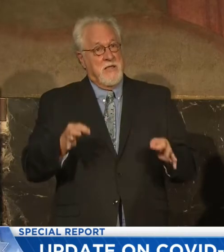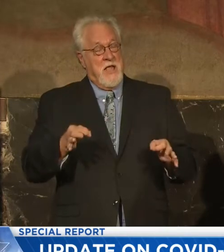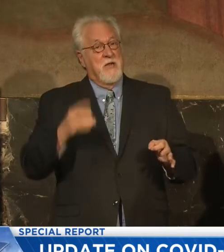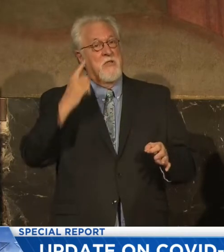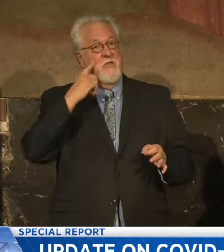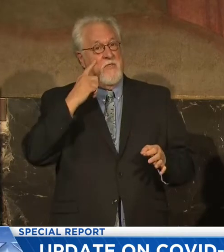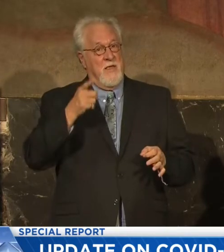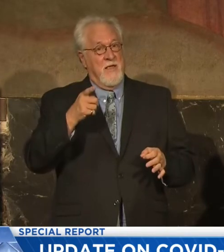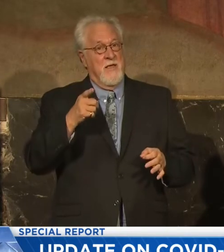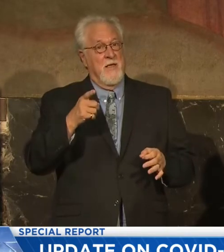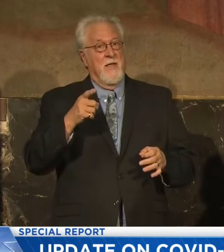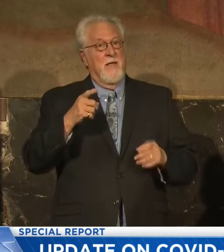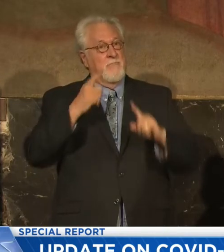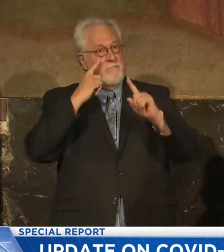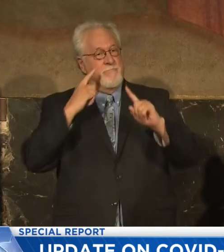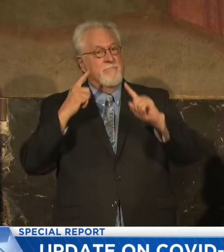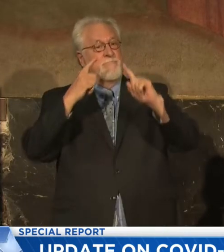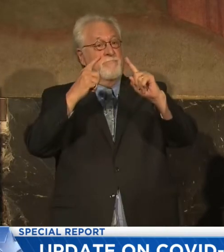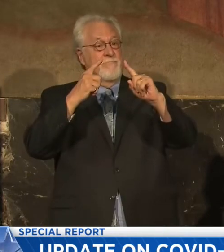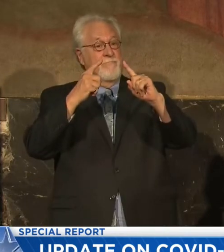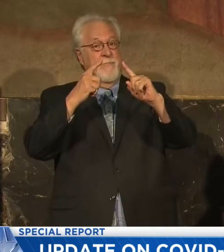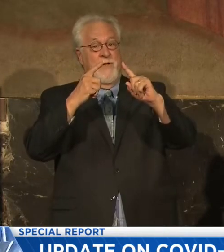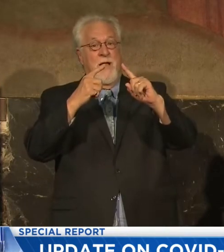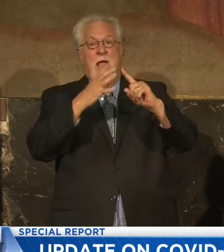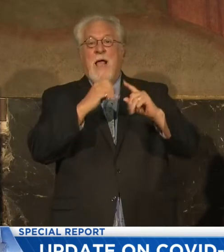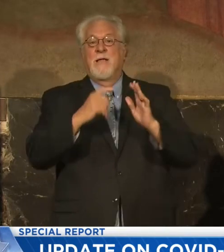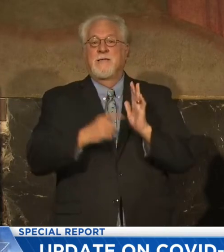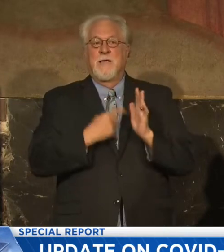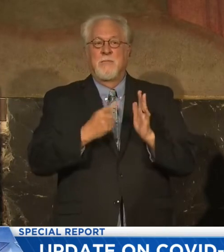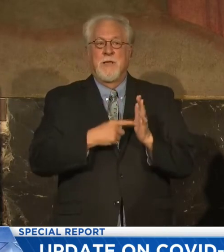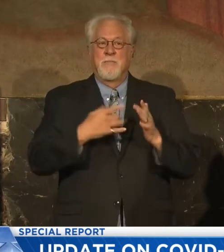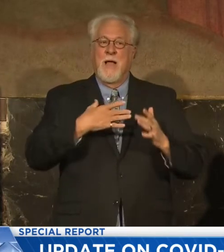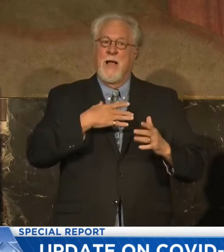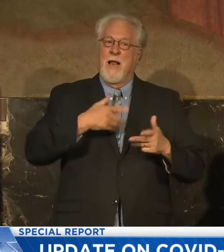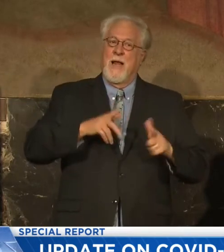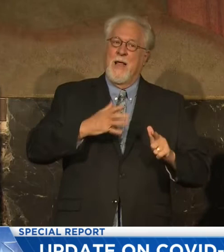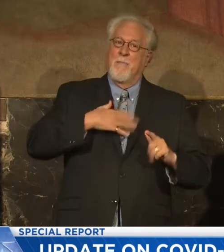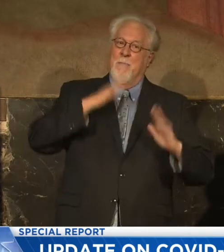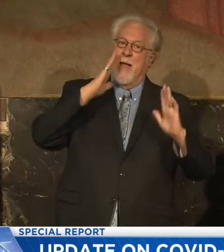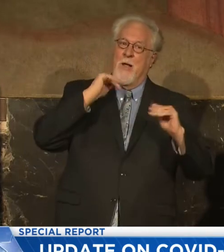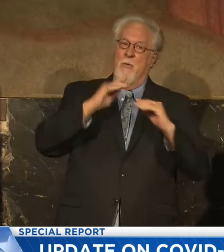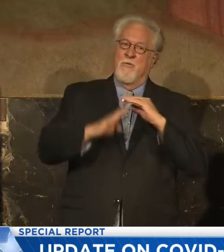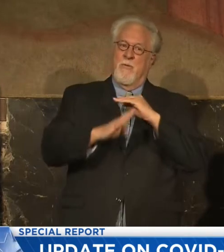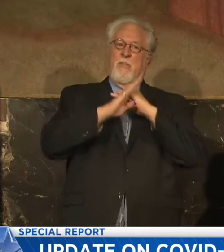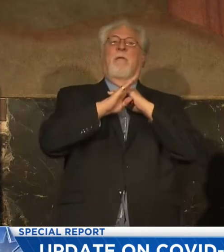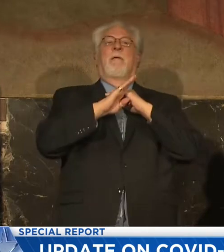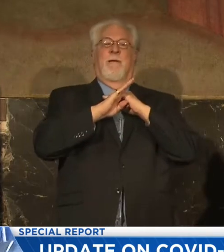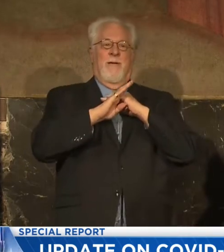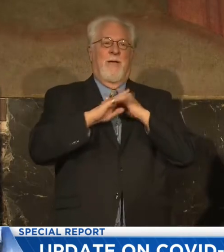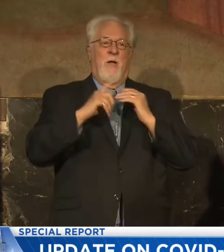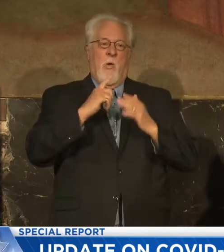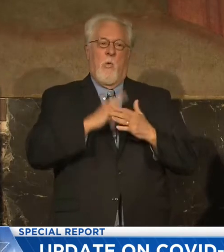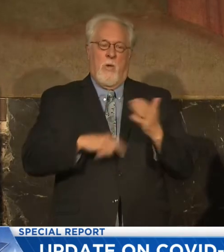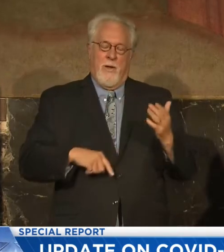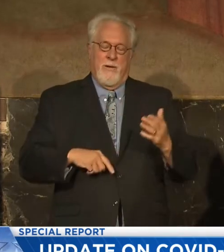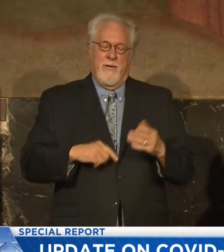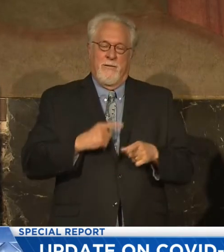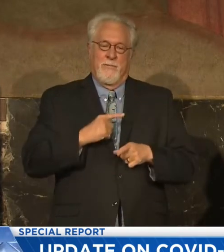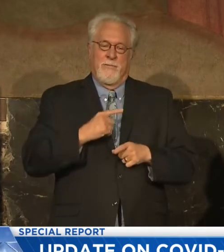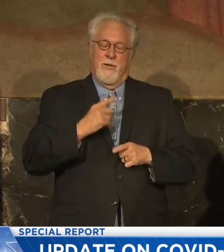AND I'M OPTIMISTIC. I CHOOSE WHEN I THINK ABOUT THIS FALL TO THINK OF IT ASPIRATION